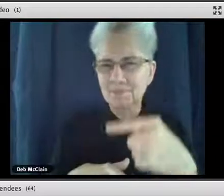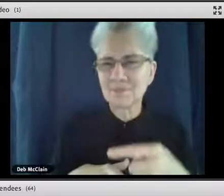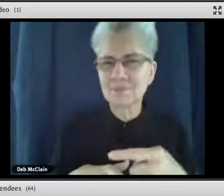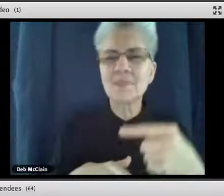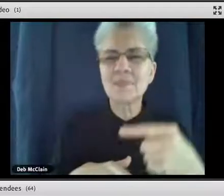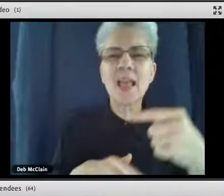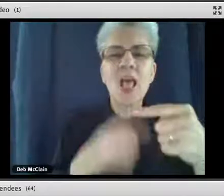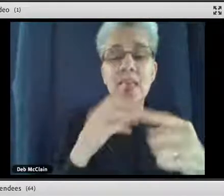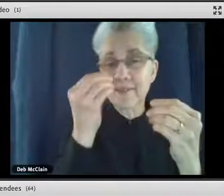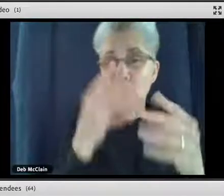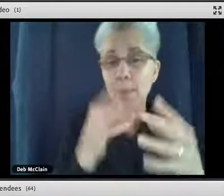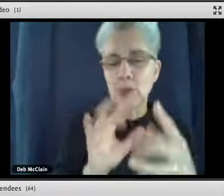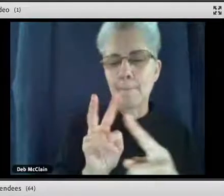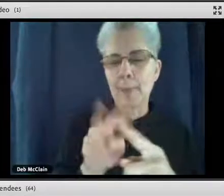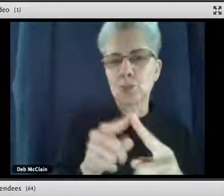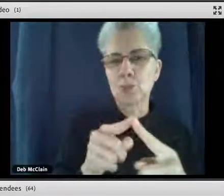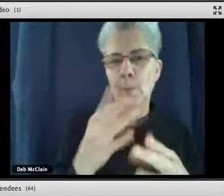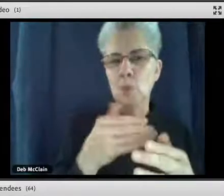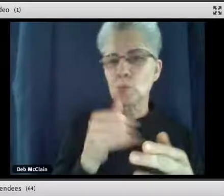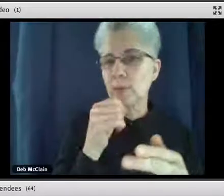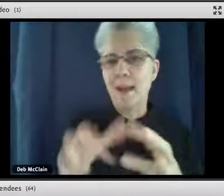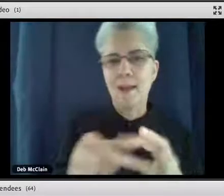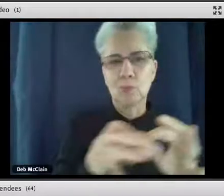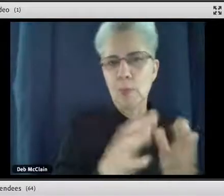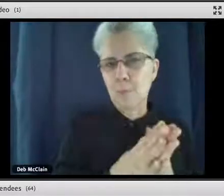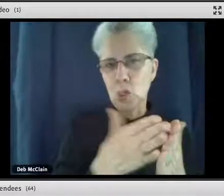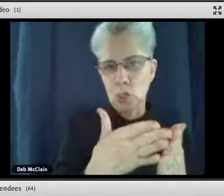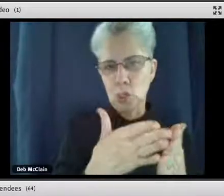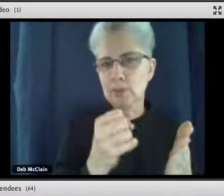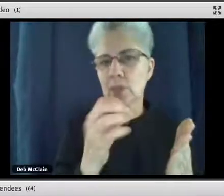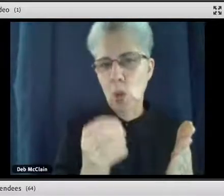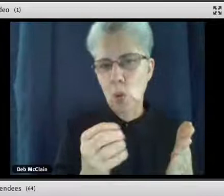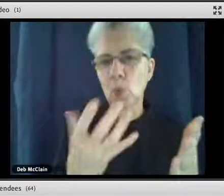that obviously would apply just to music and maybe not to books.